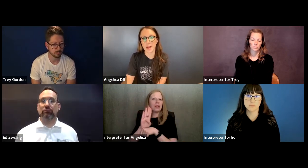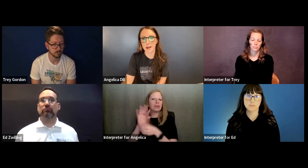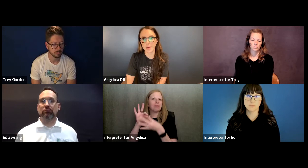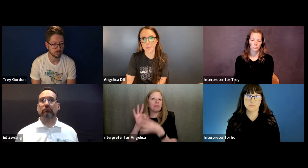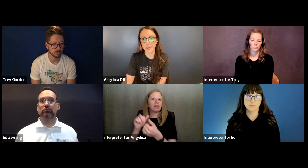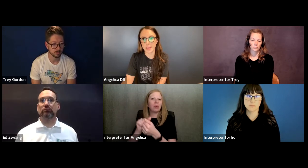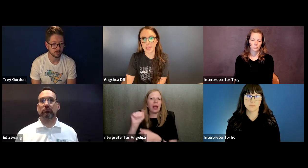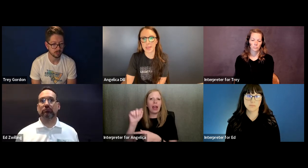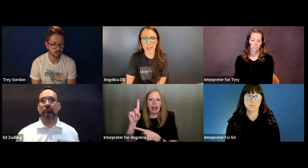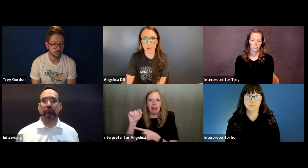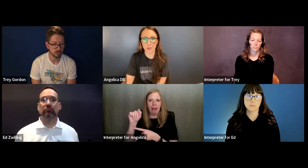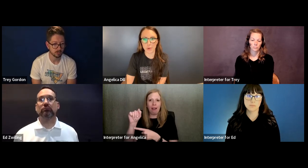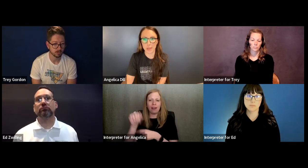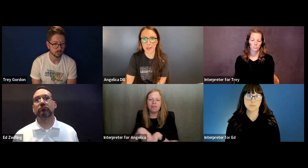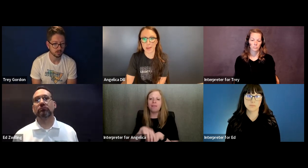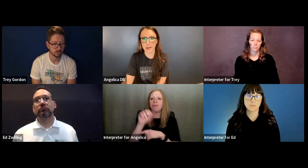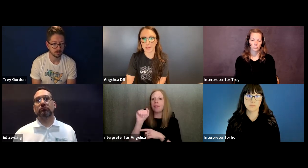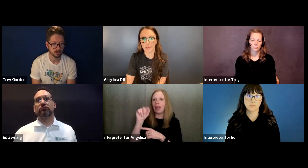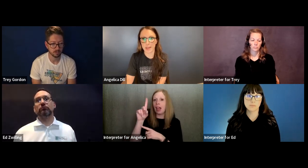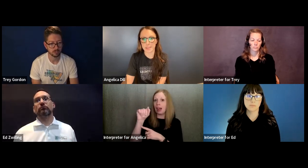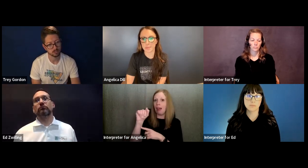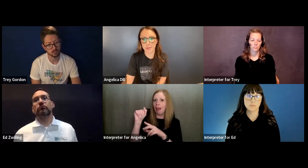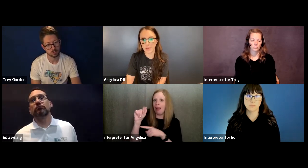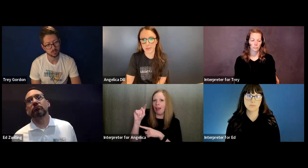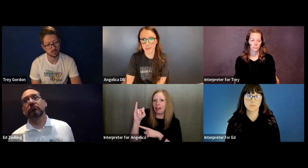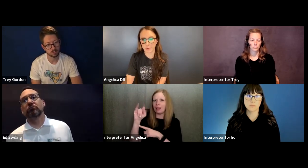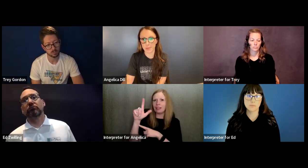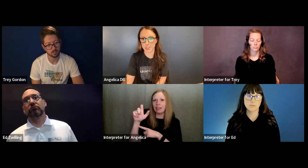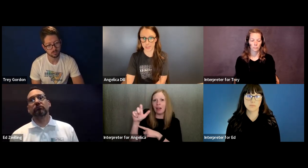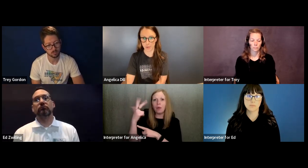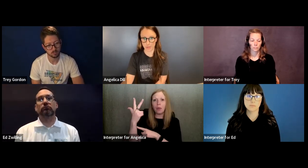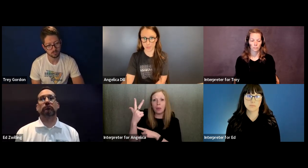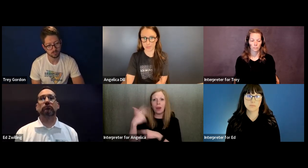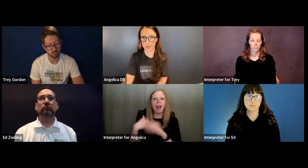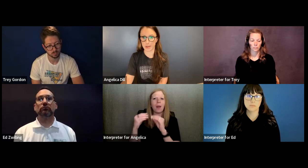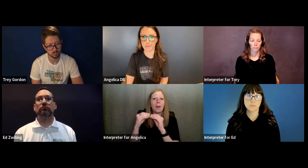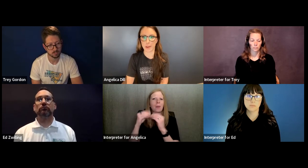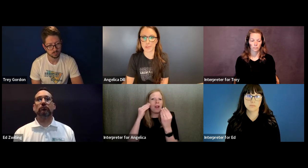um and then ada title three uh had some information as well this website that i found